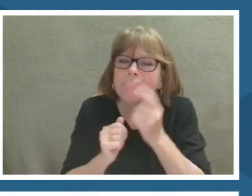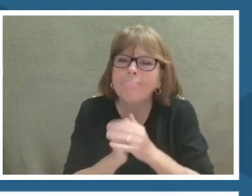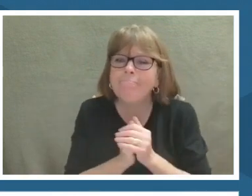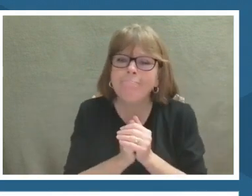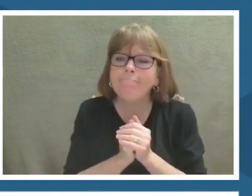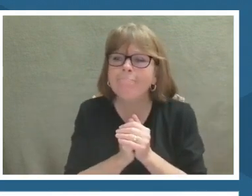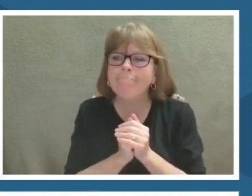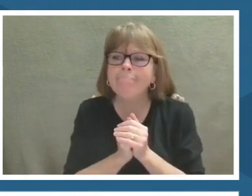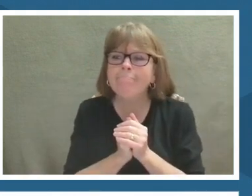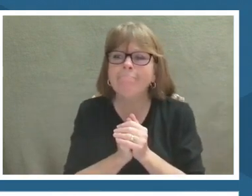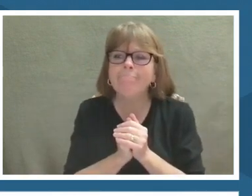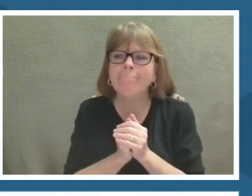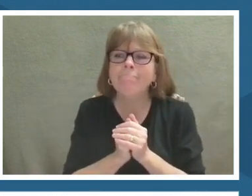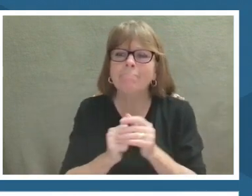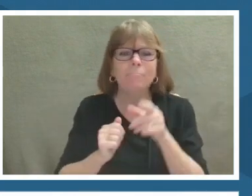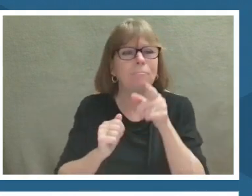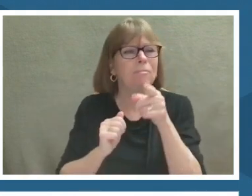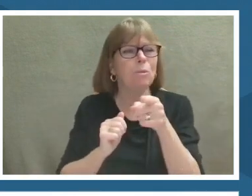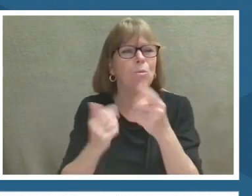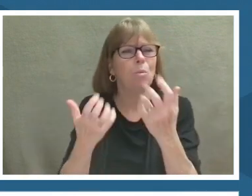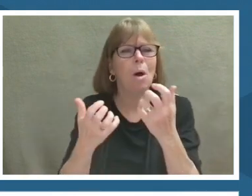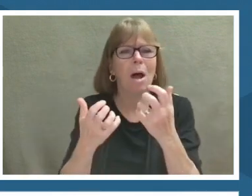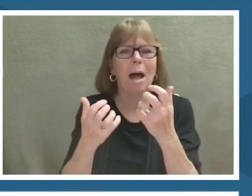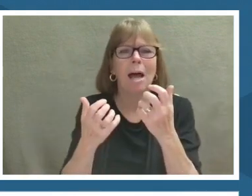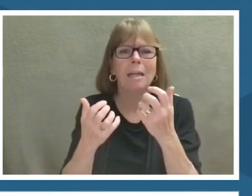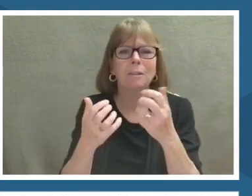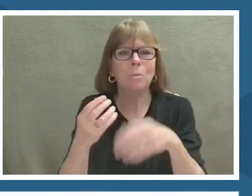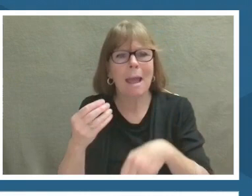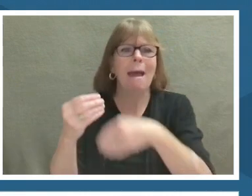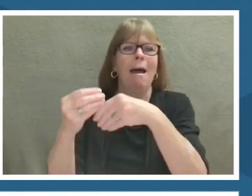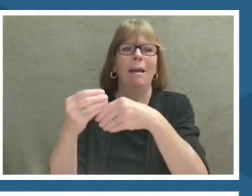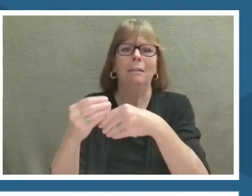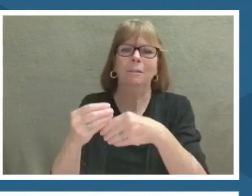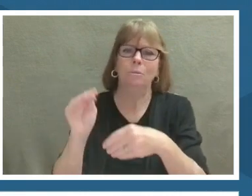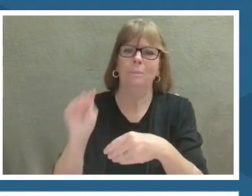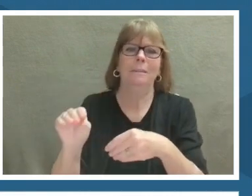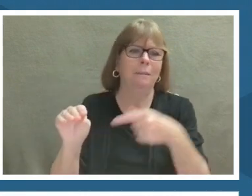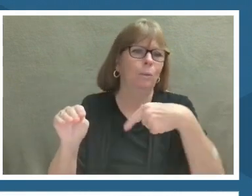that you want to add to the q a